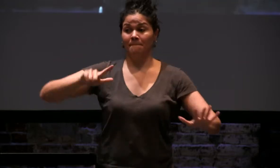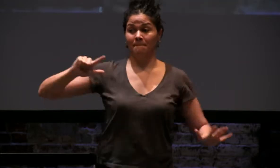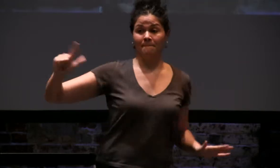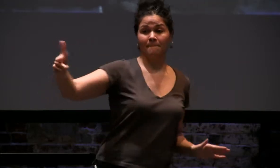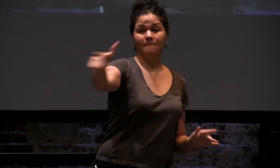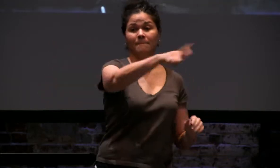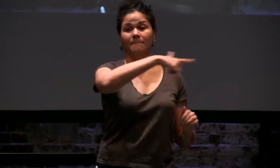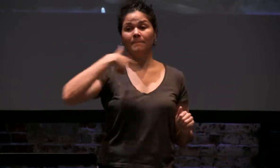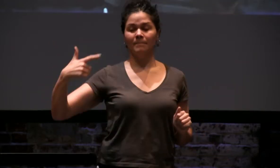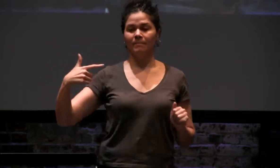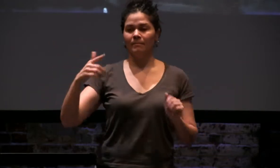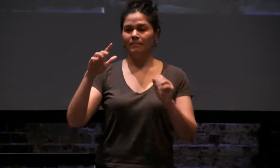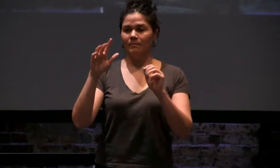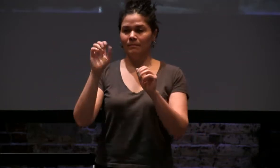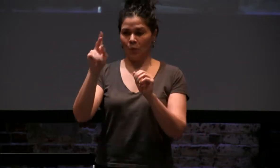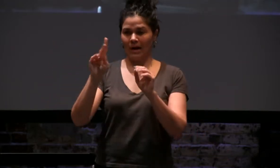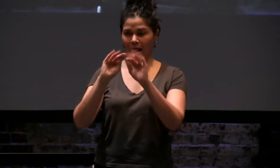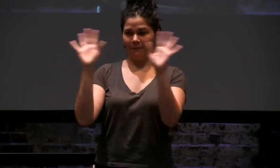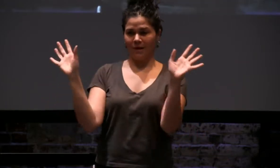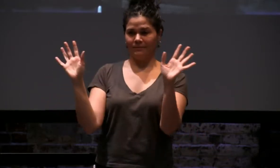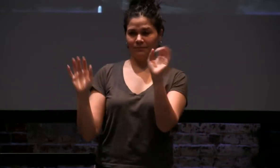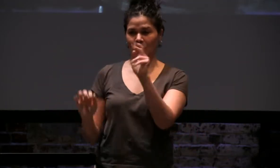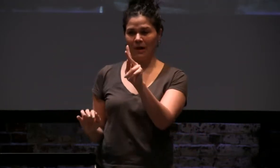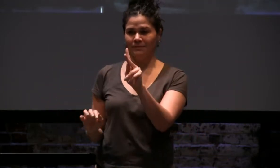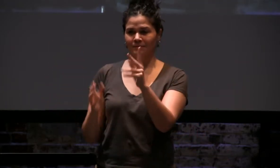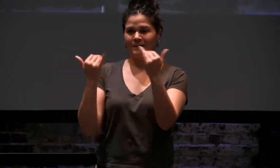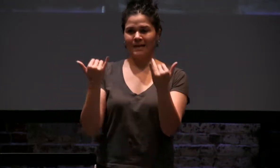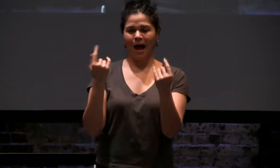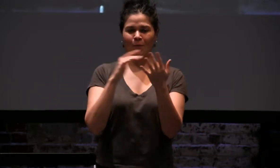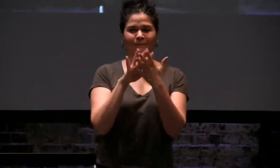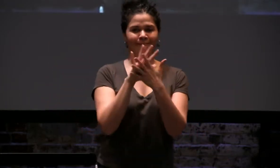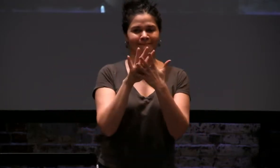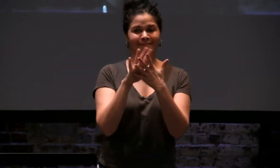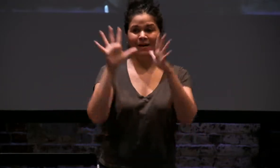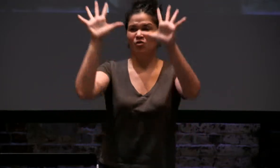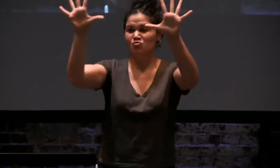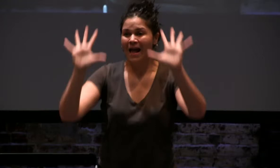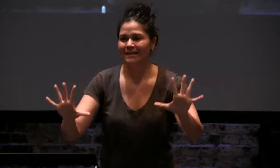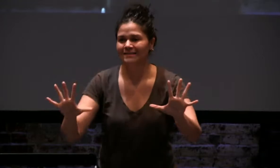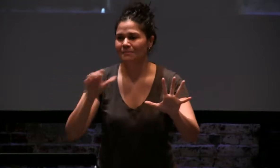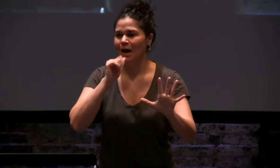And watch the other groups. By the time we are finished, if you have anything to add, let us know.